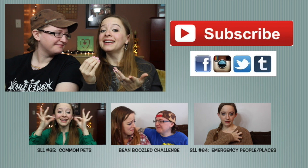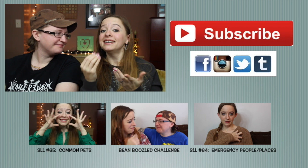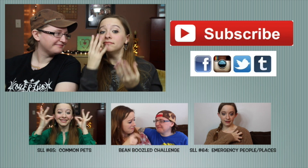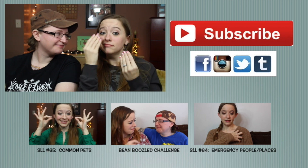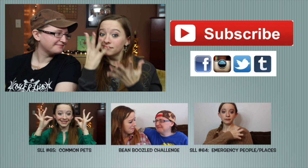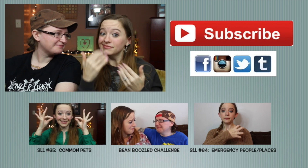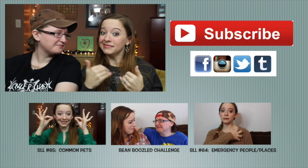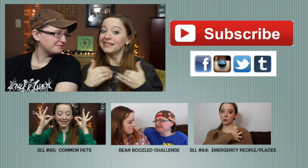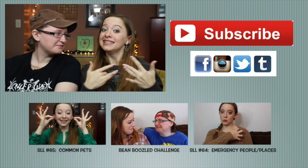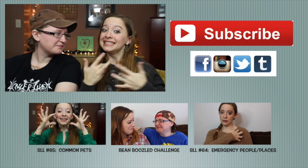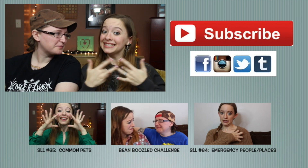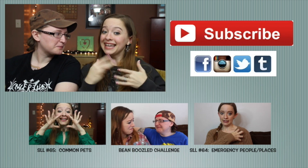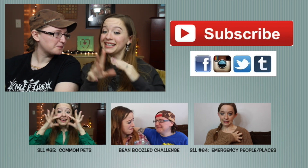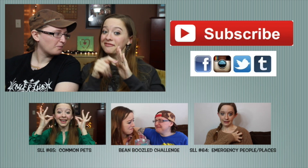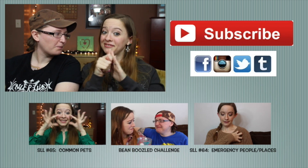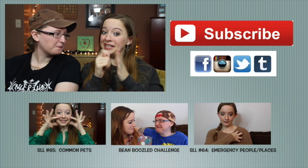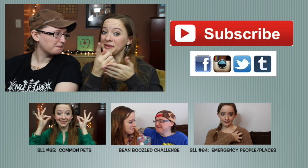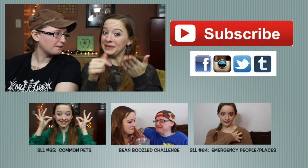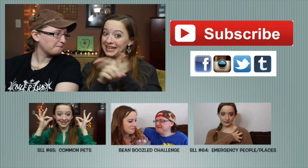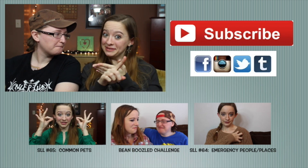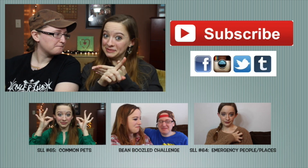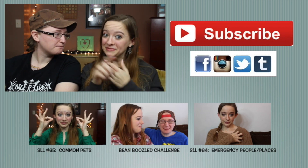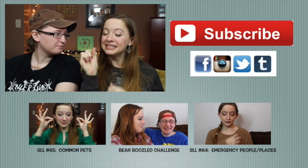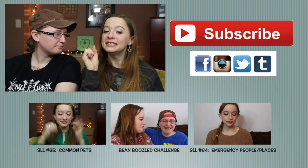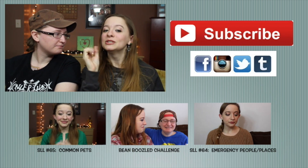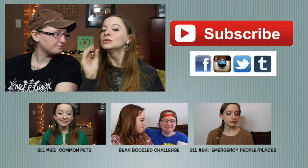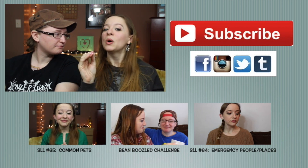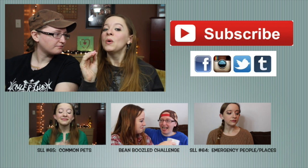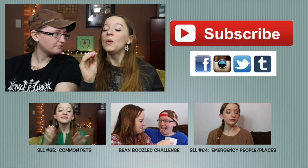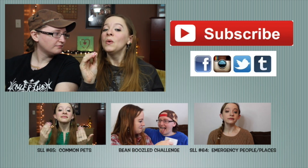and yeah just to let you know we have an exciting video next week!